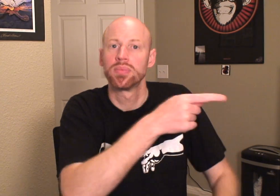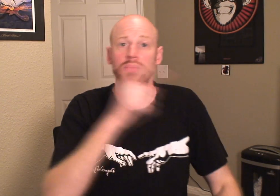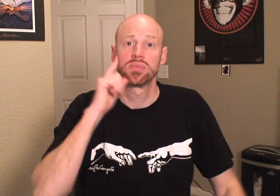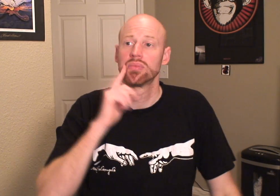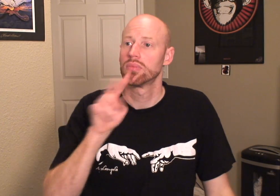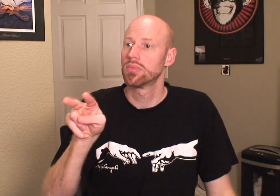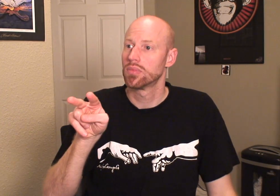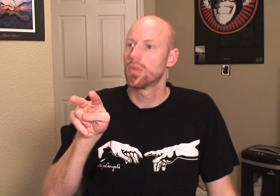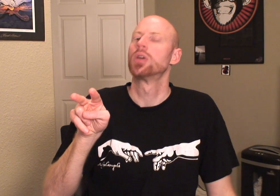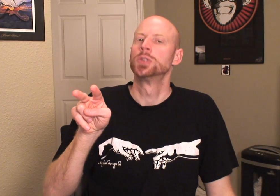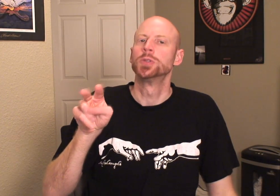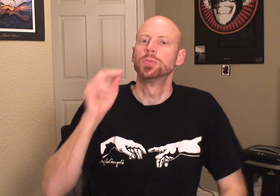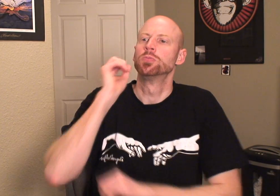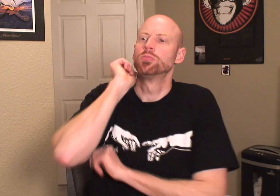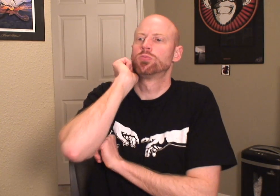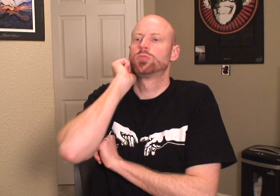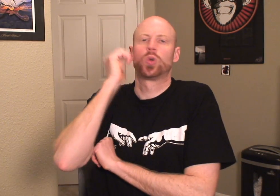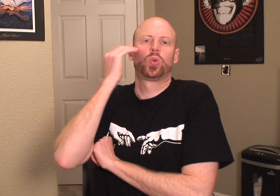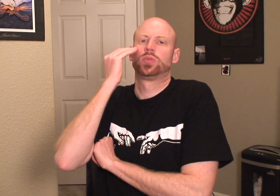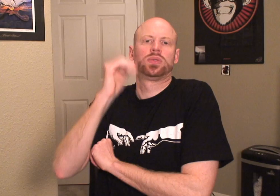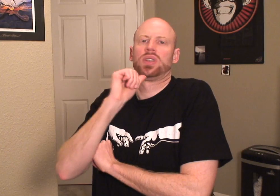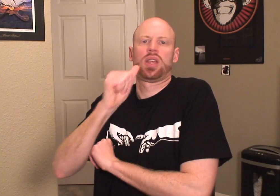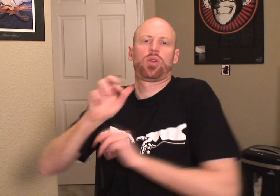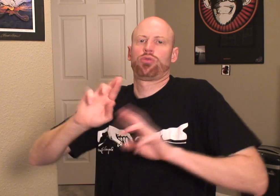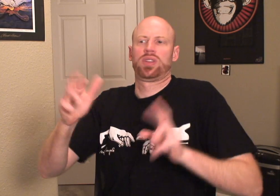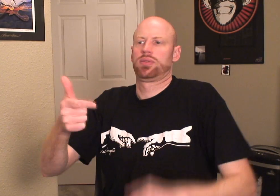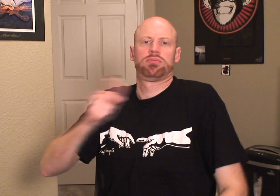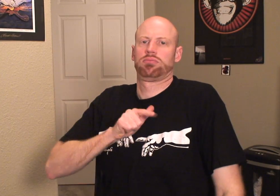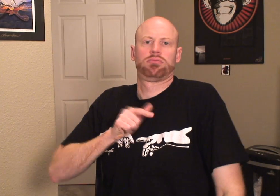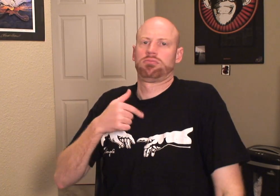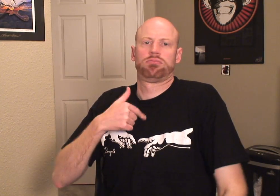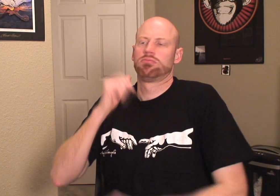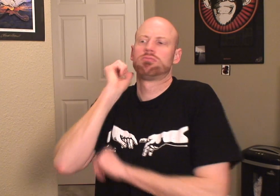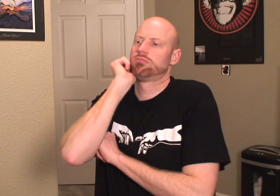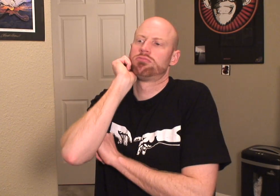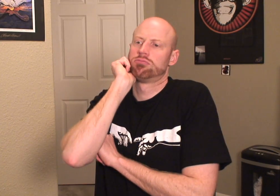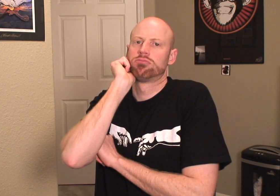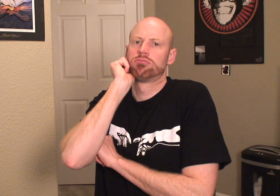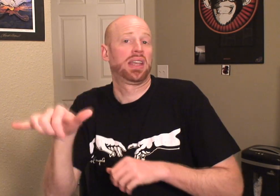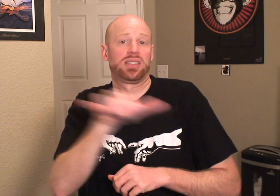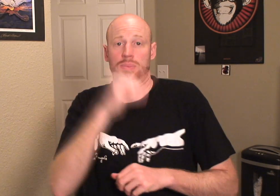This will be a clear signal to the deaf consume that it is not yet time for her/him to turntake.